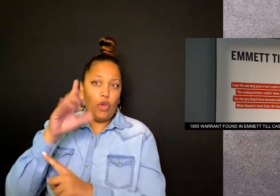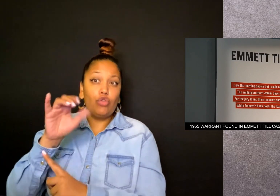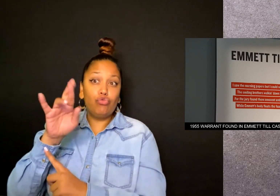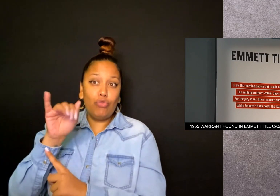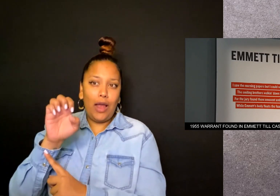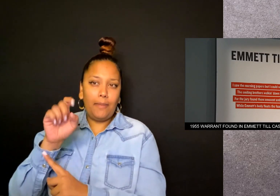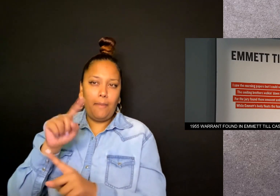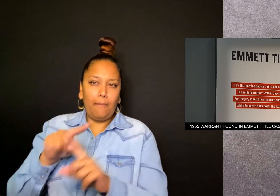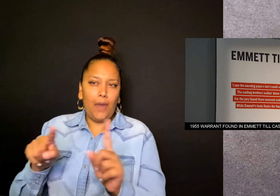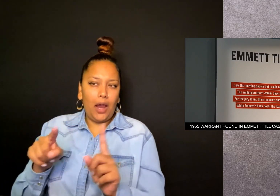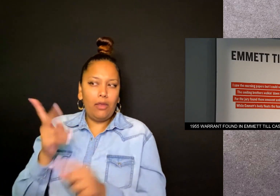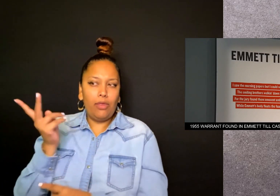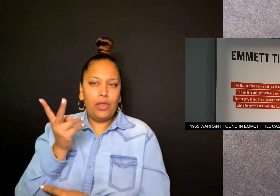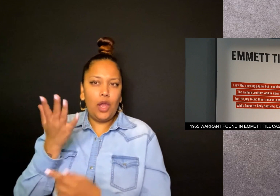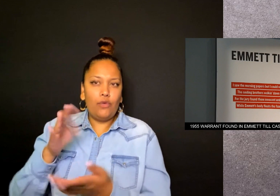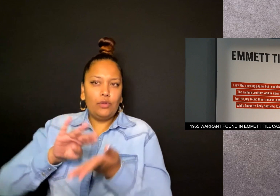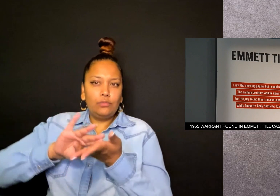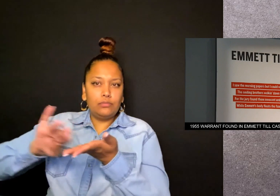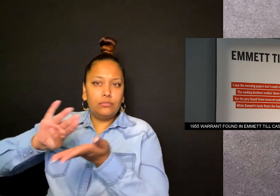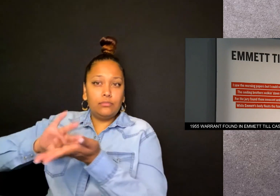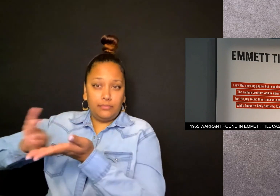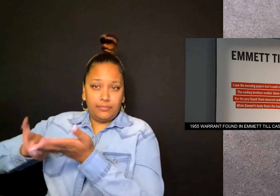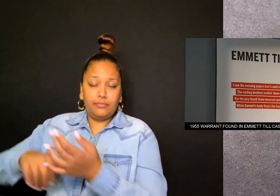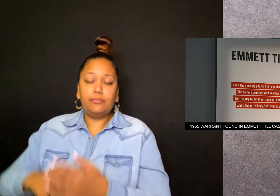both men were tried for the crime but were acquitted